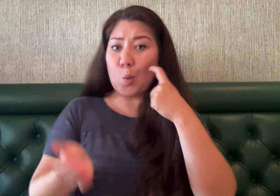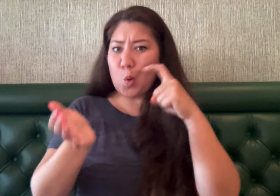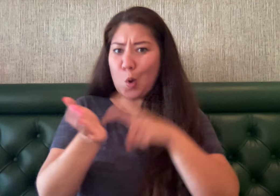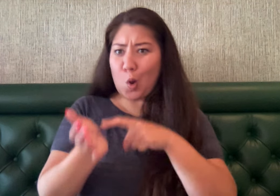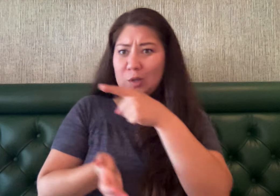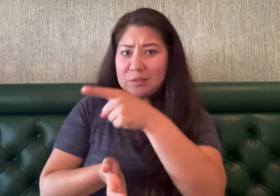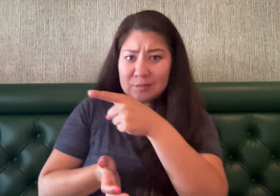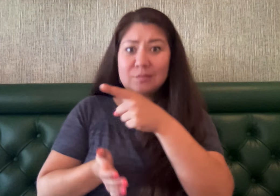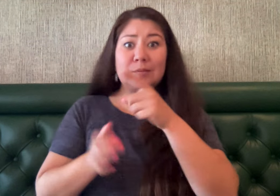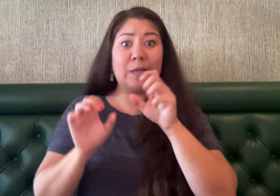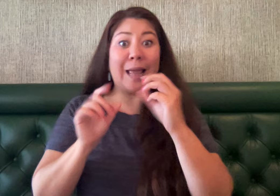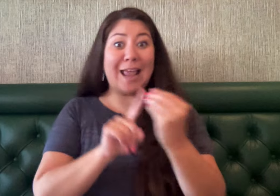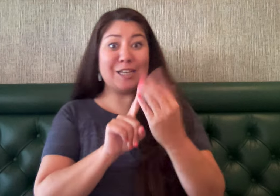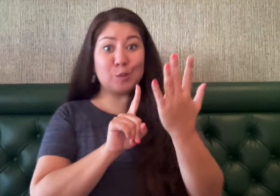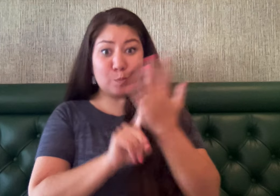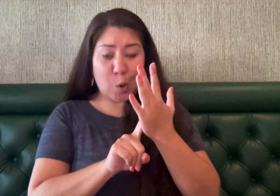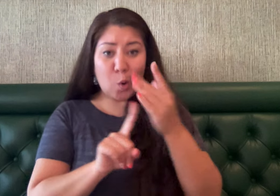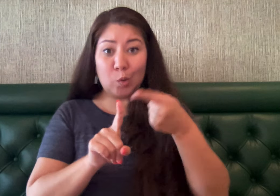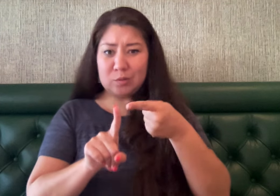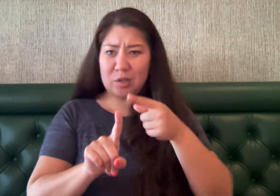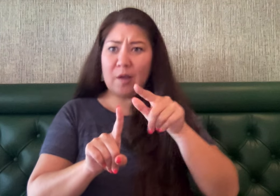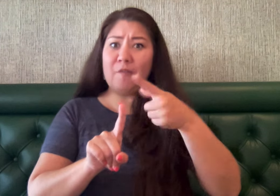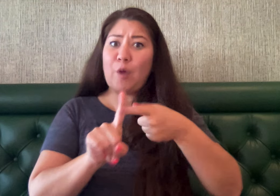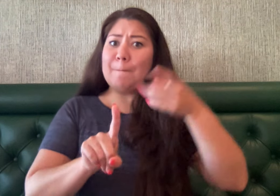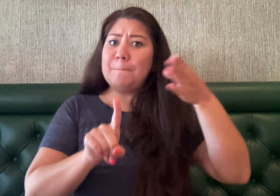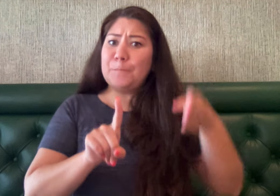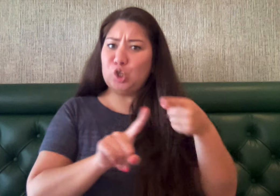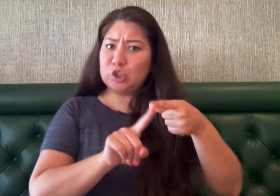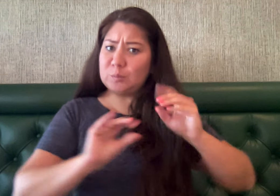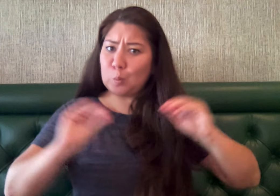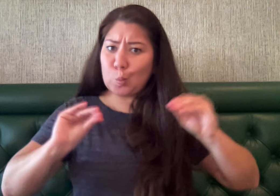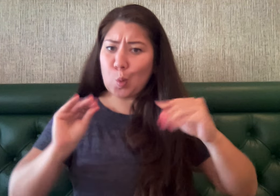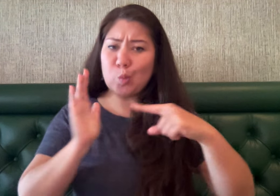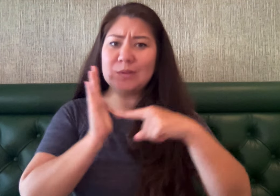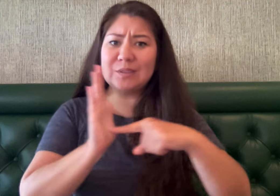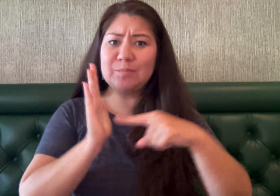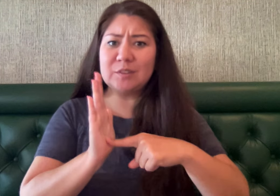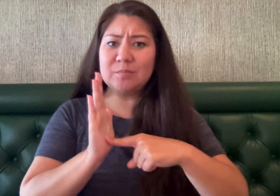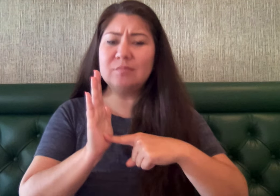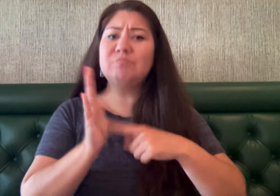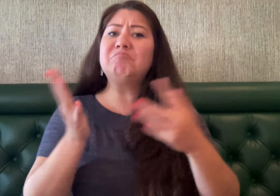If you noticed, Morgan was exposed from a person with no symptoms